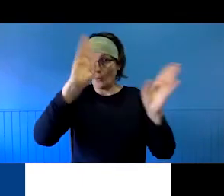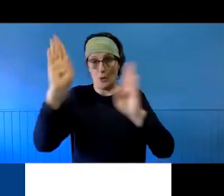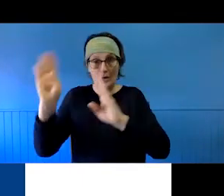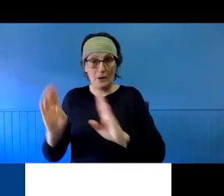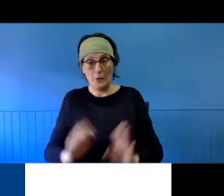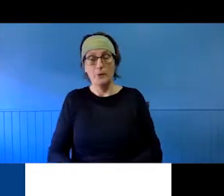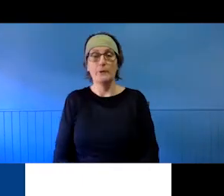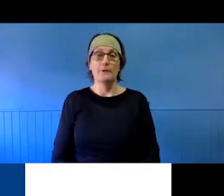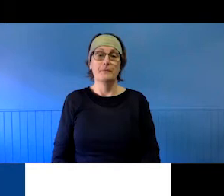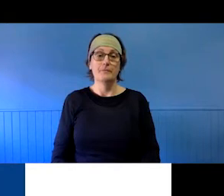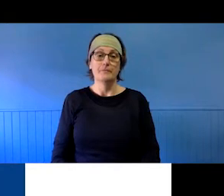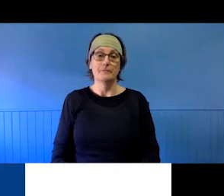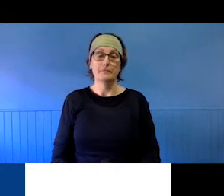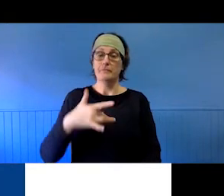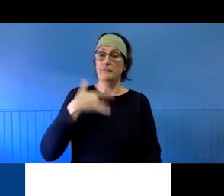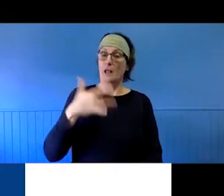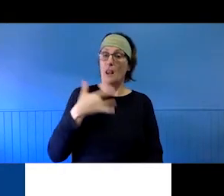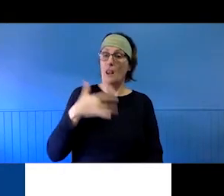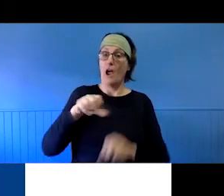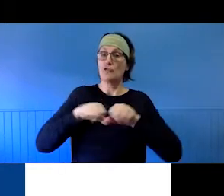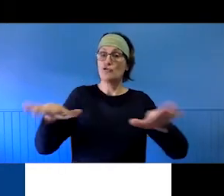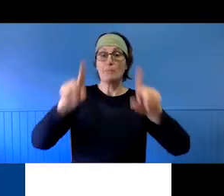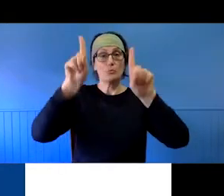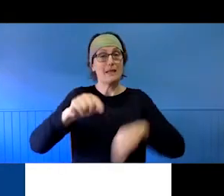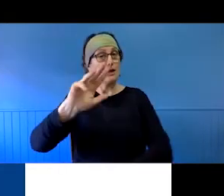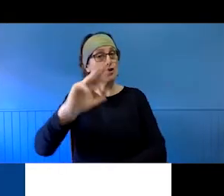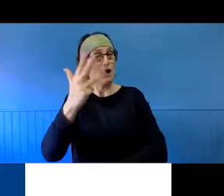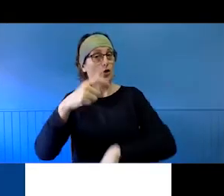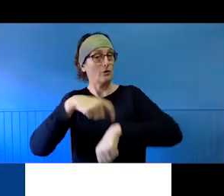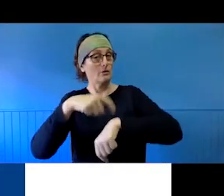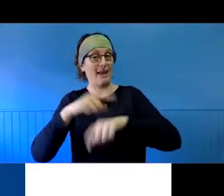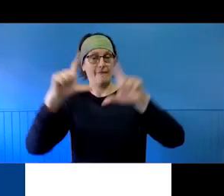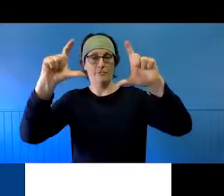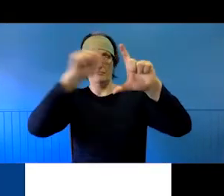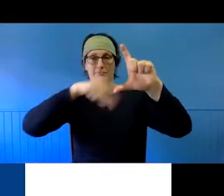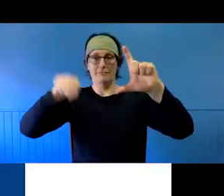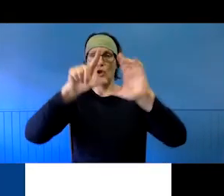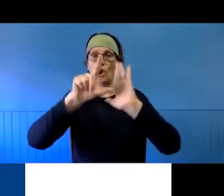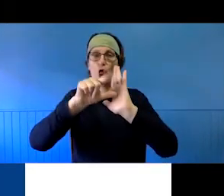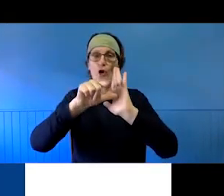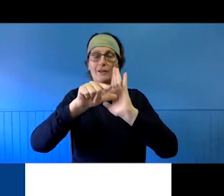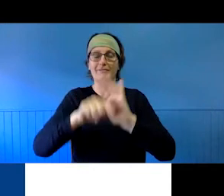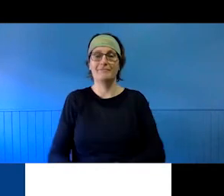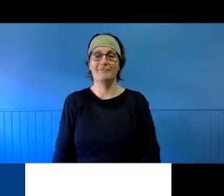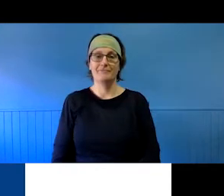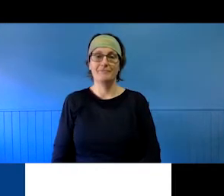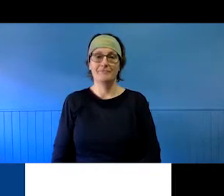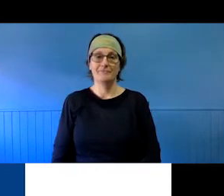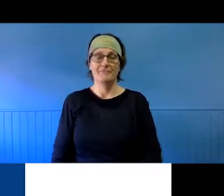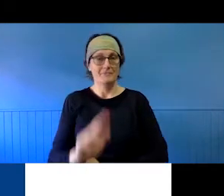Then "live streaming start at 9:00am" and then there is a picture of a clock which says 9 o'clock.